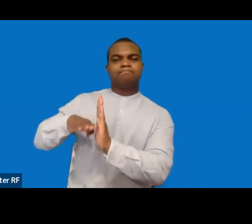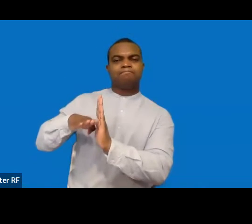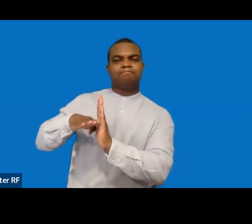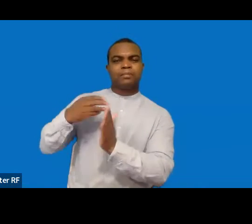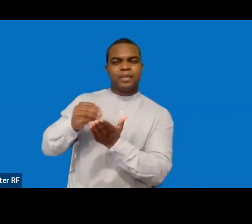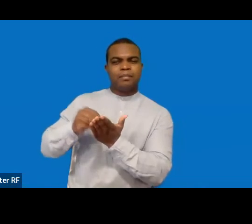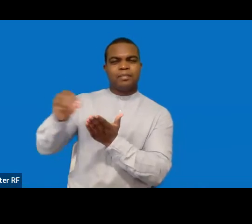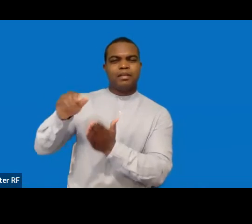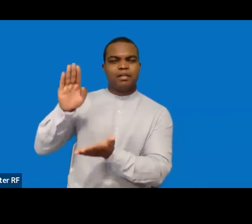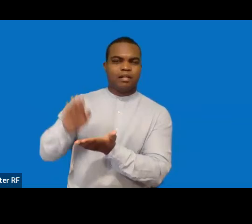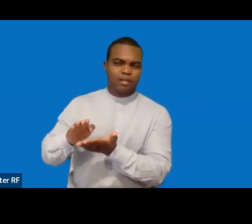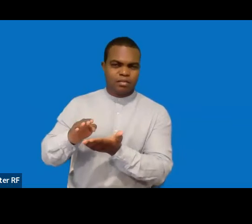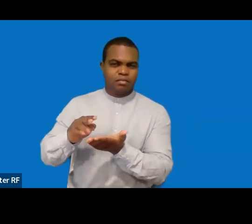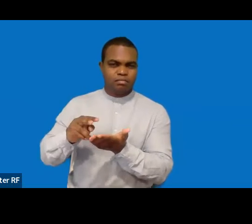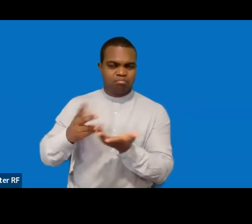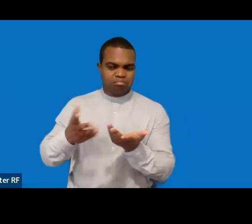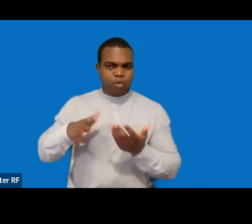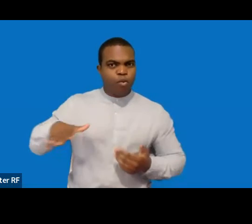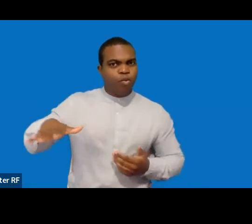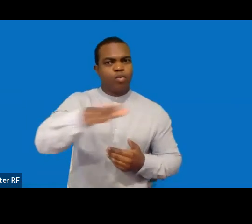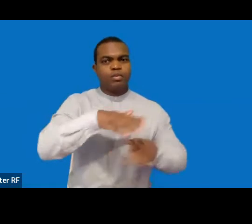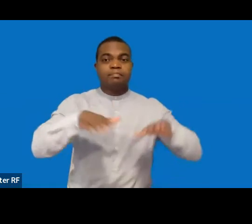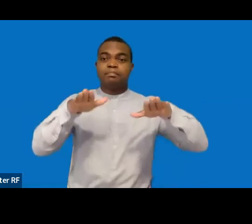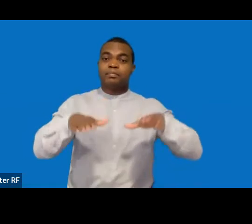What is the difference from the pilot projects?